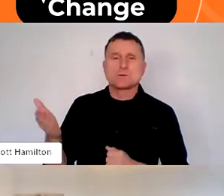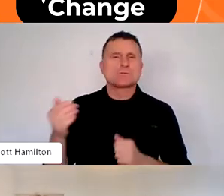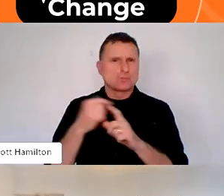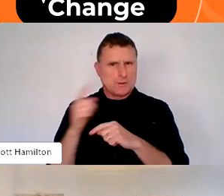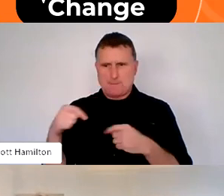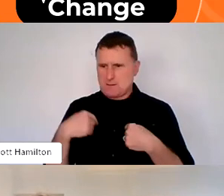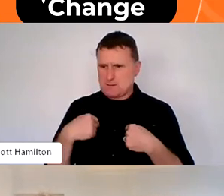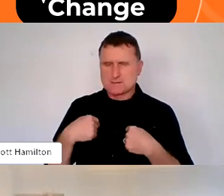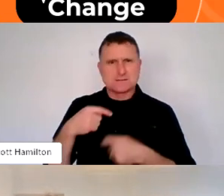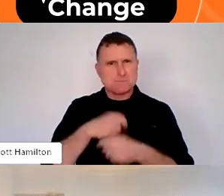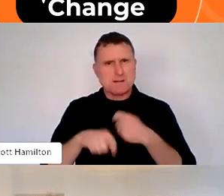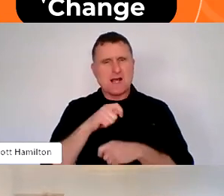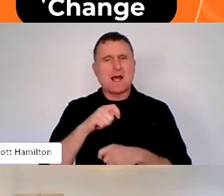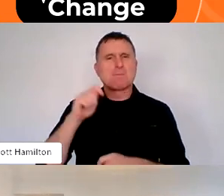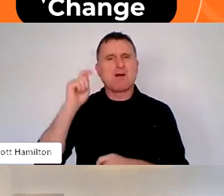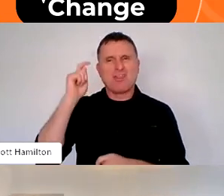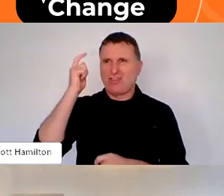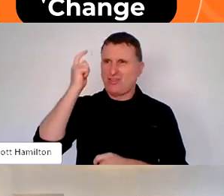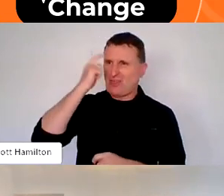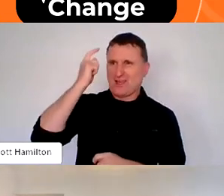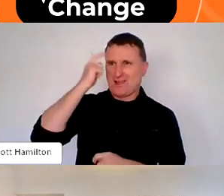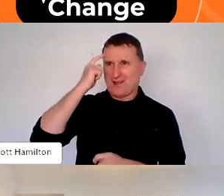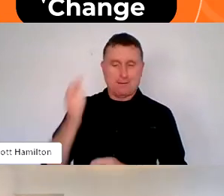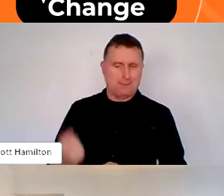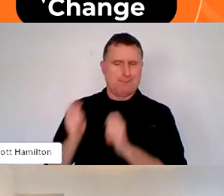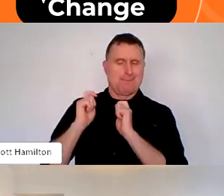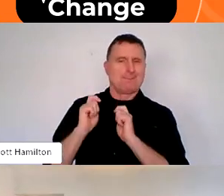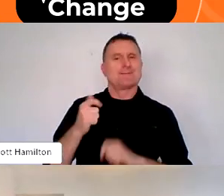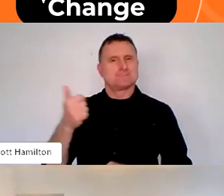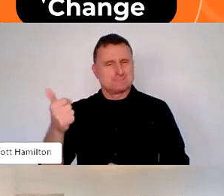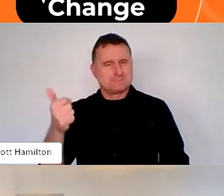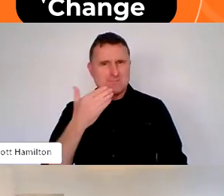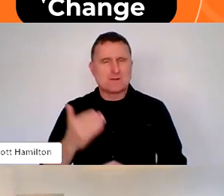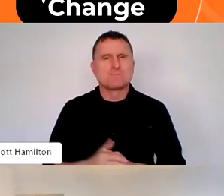hope we can live up to that reputation. I just wanted to answer the question